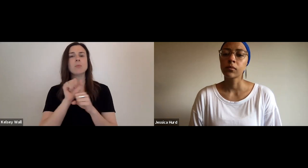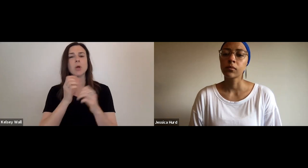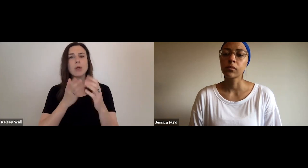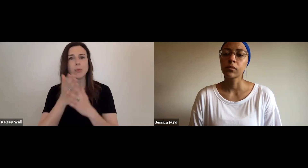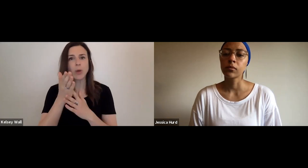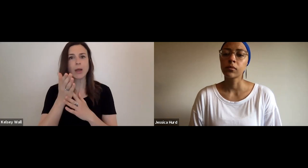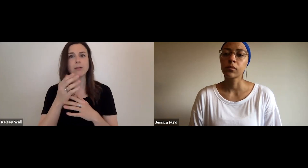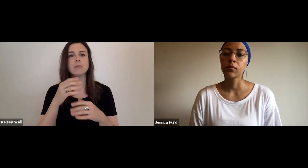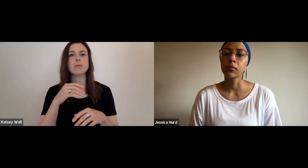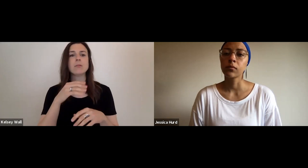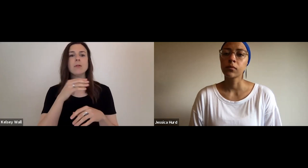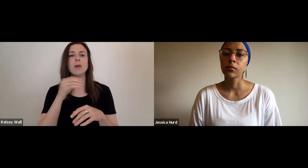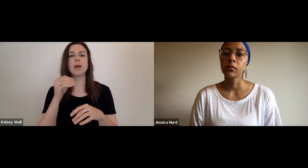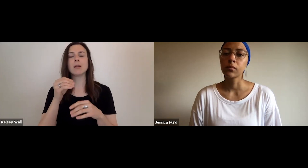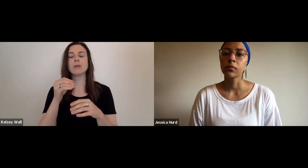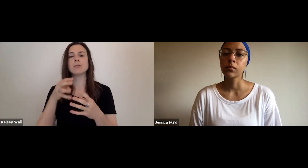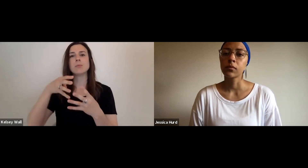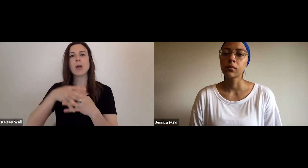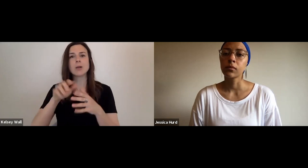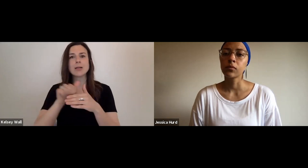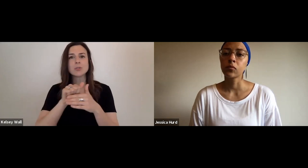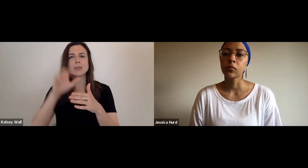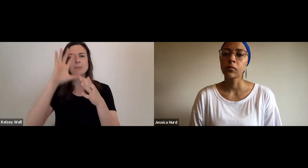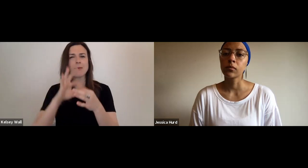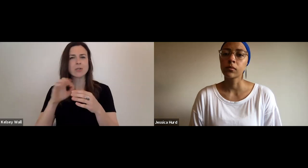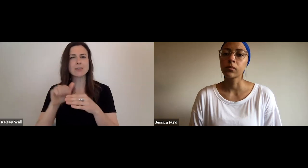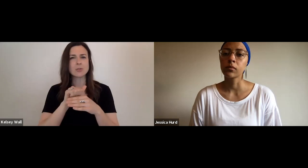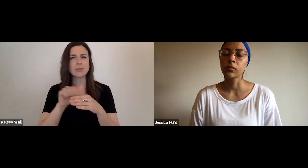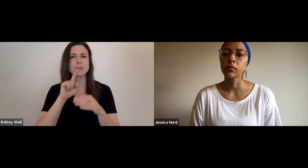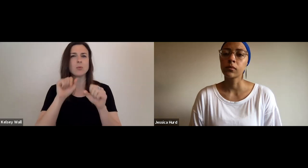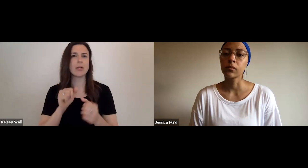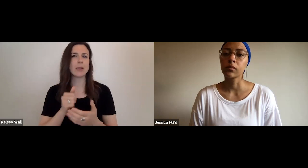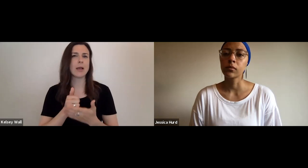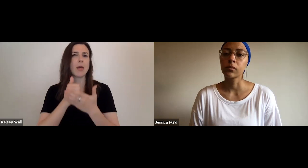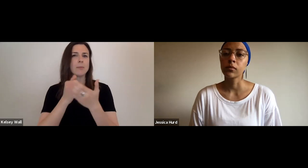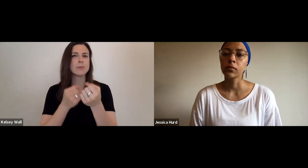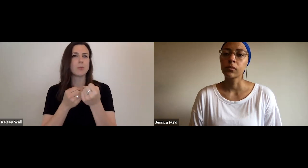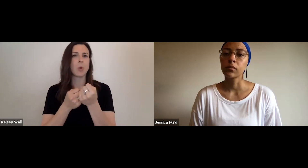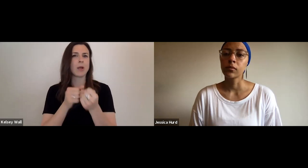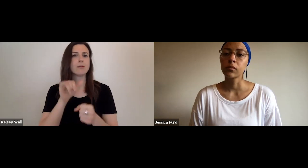I want you to take a moment to kind of sit there and think with it. Think about the grounding. Think about the mindfulness